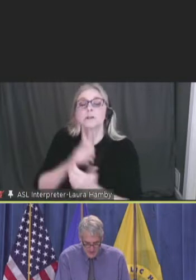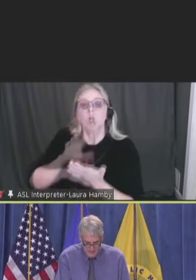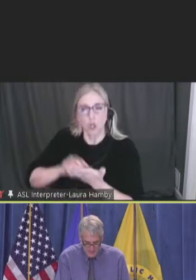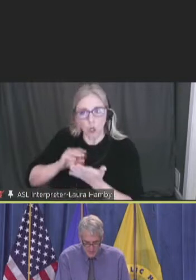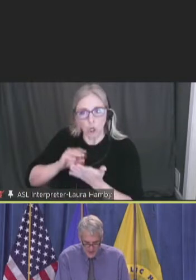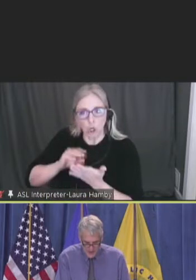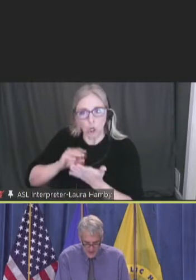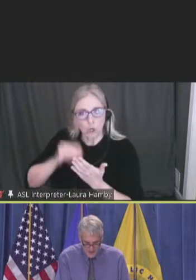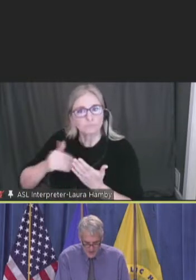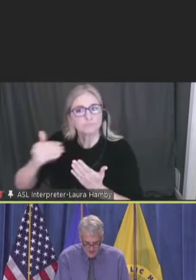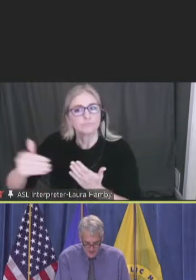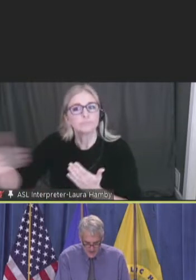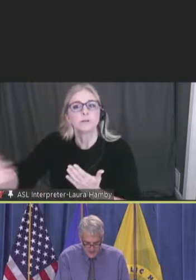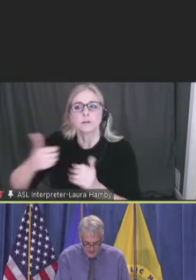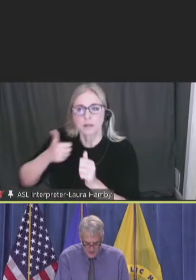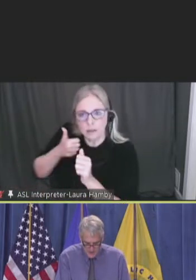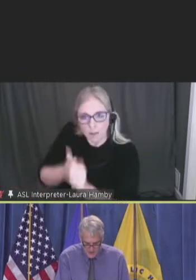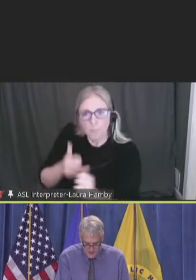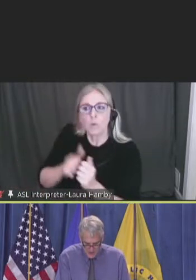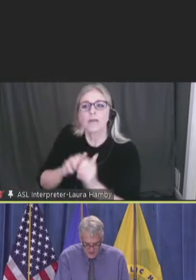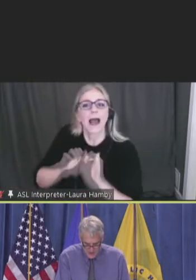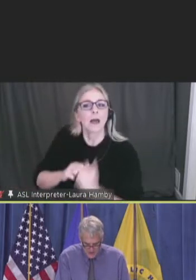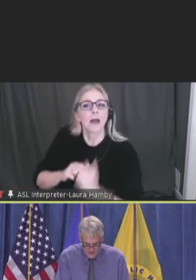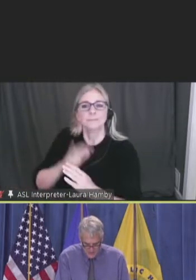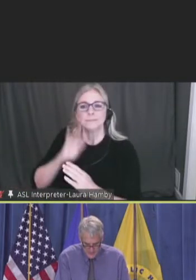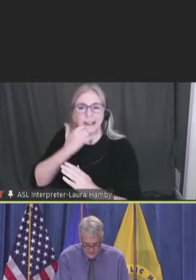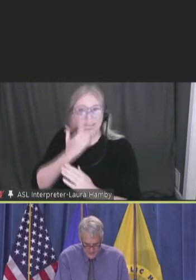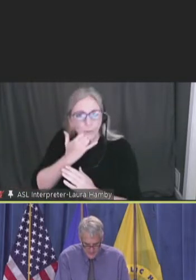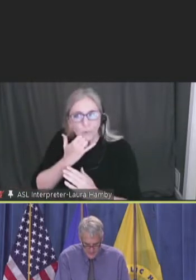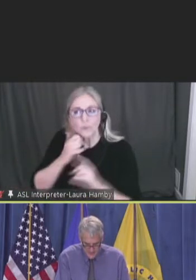follow precautions to minimize administration errors.